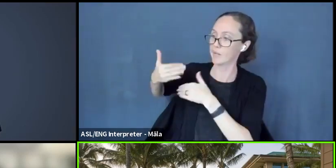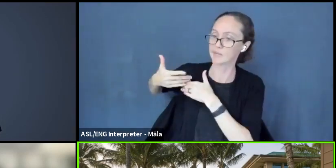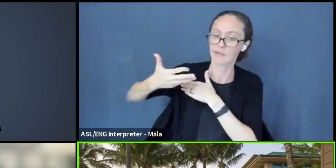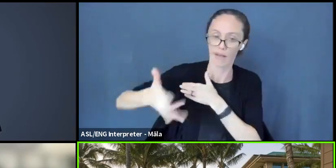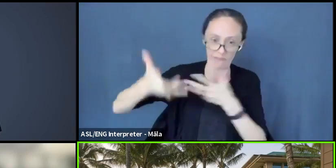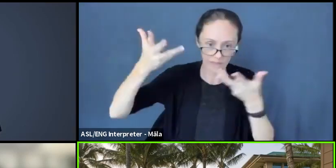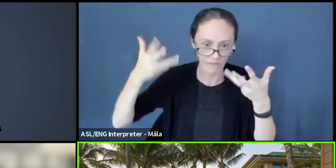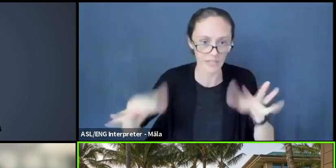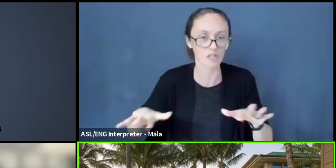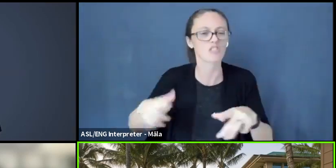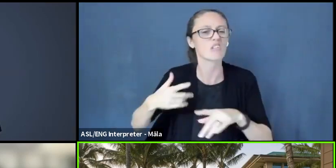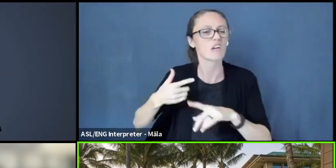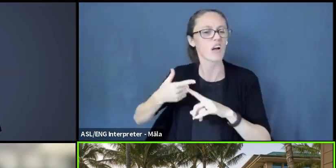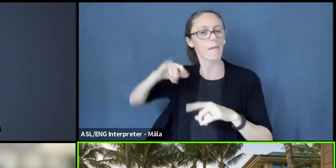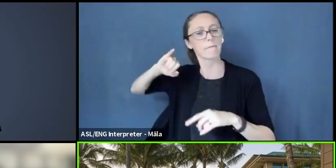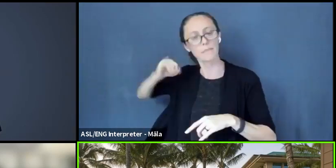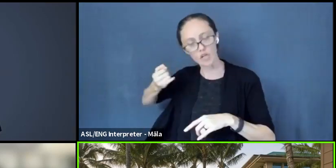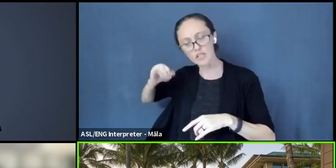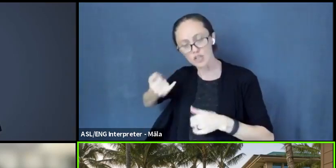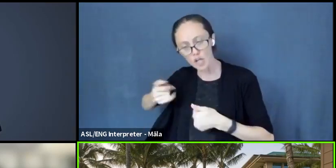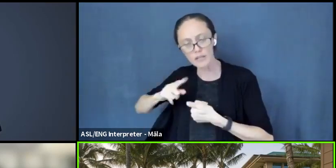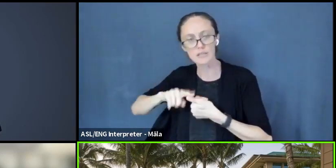& Johnson, should just wait a little while longer.